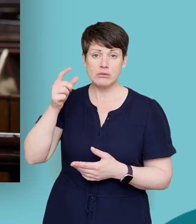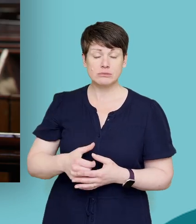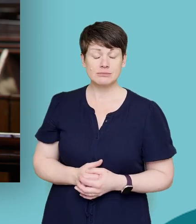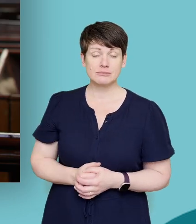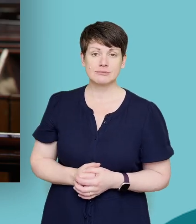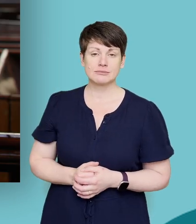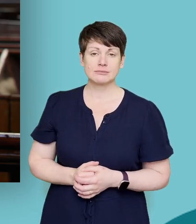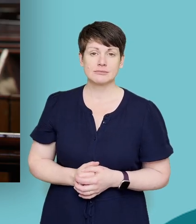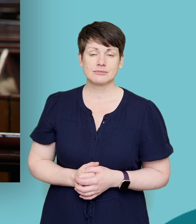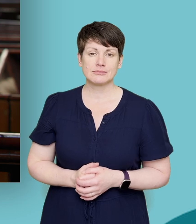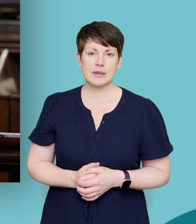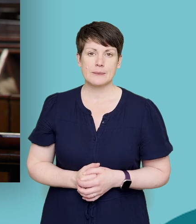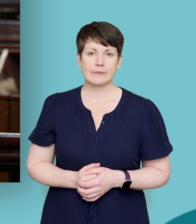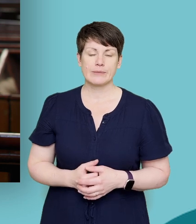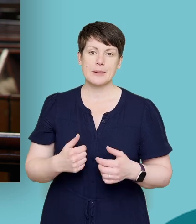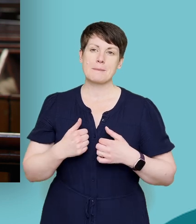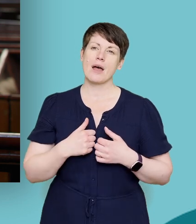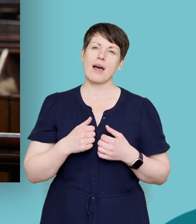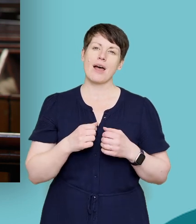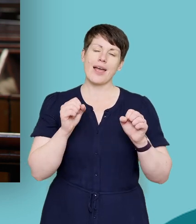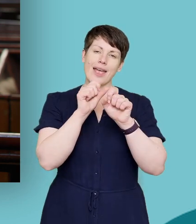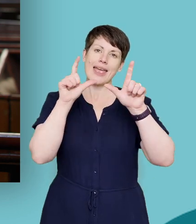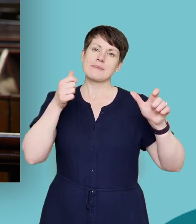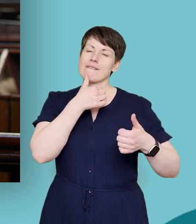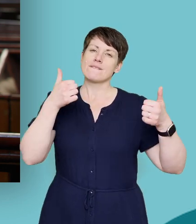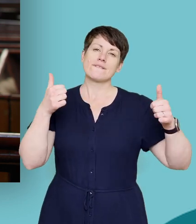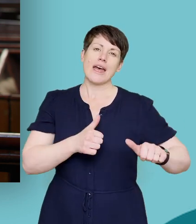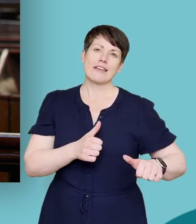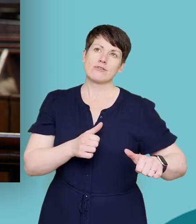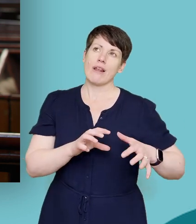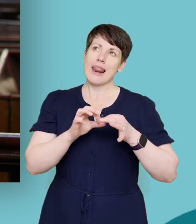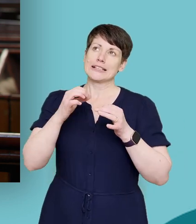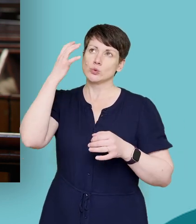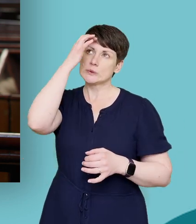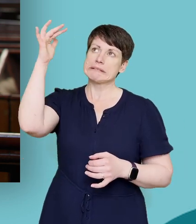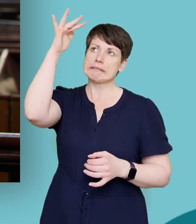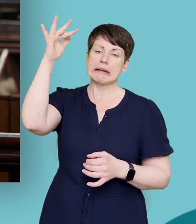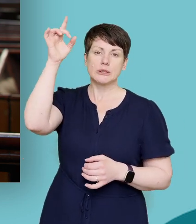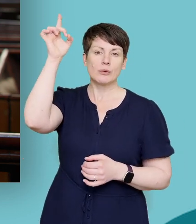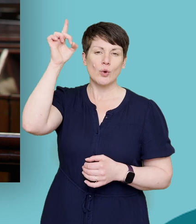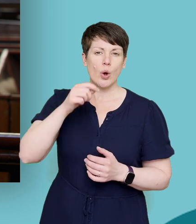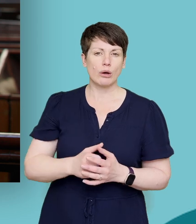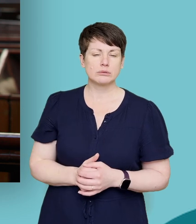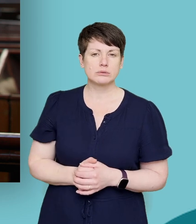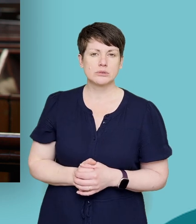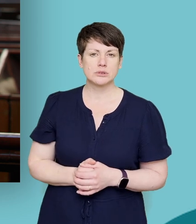I think my favourite image of the Kingdom of God is actually an image of creation